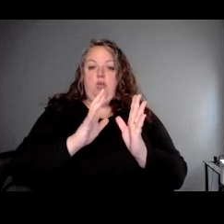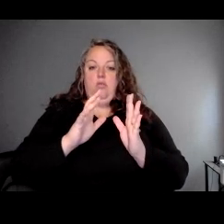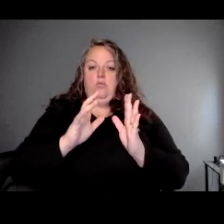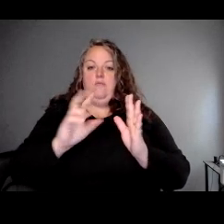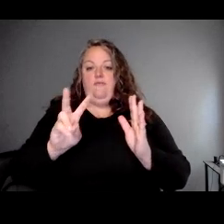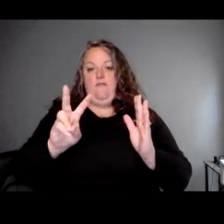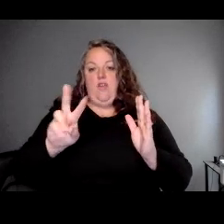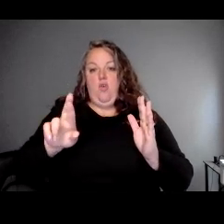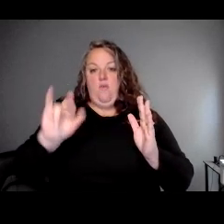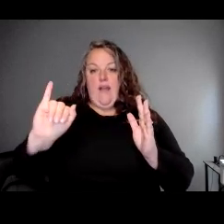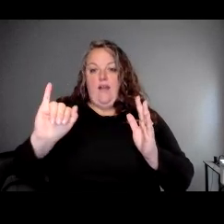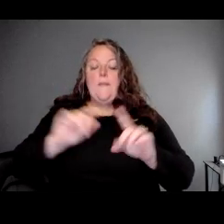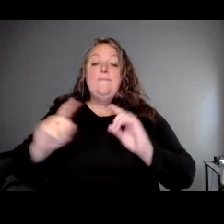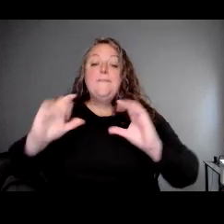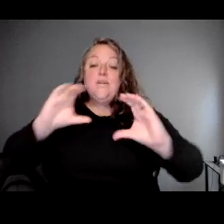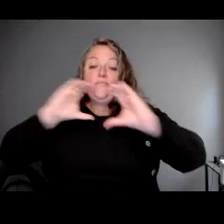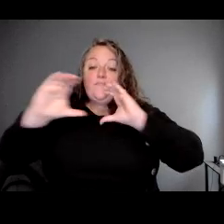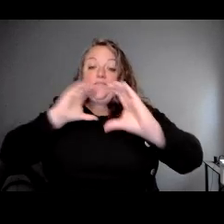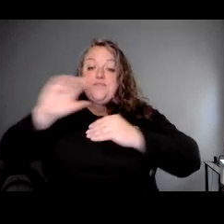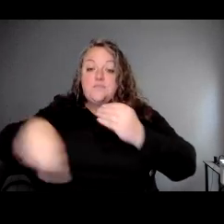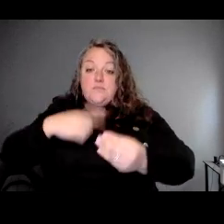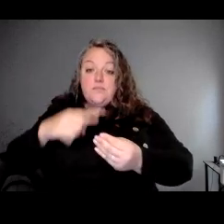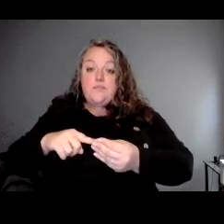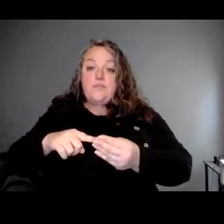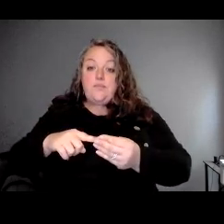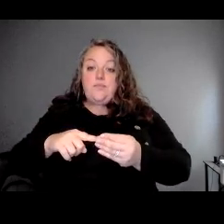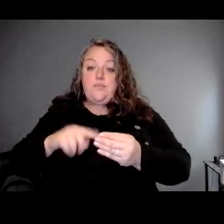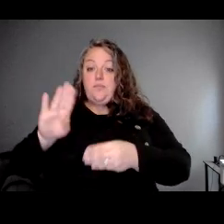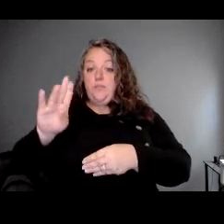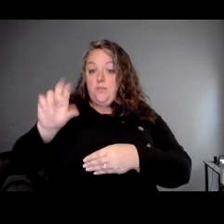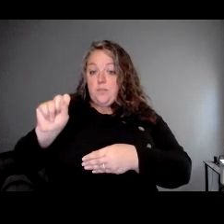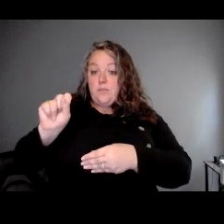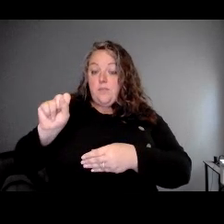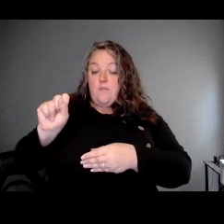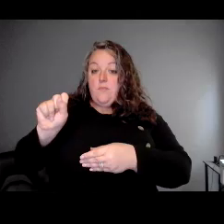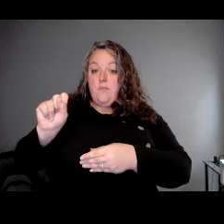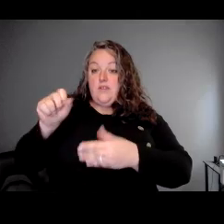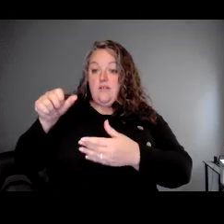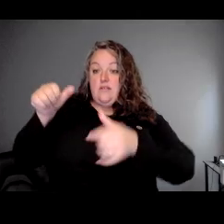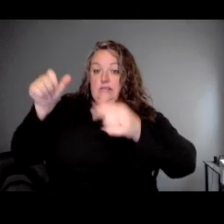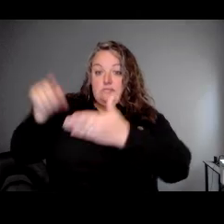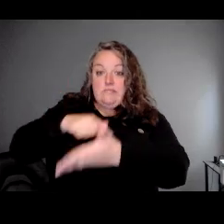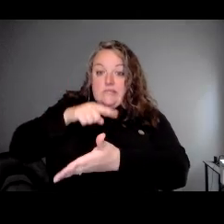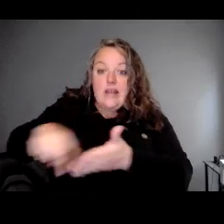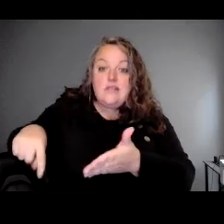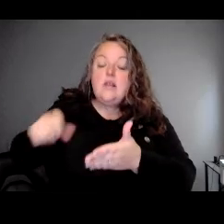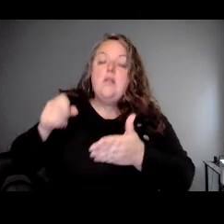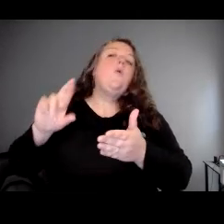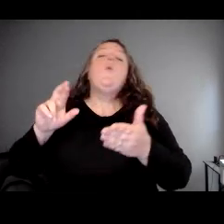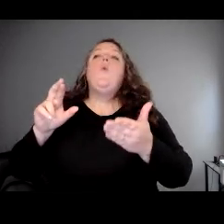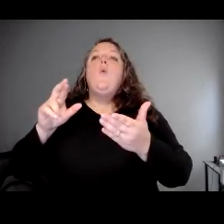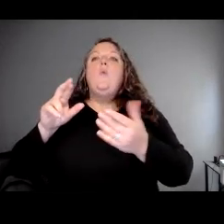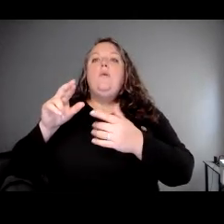far as communication about when a Um bus stop is cancelled or things about the stations, um, we